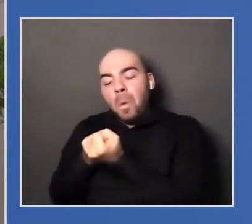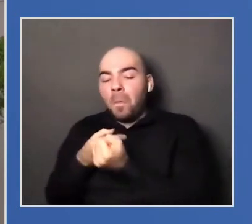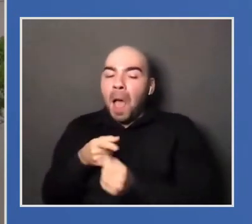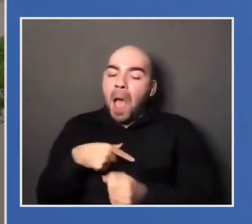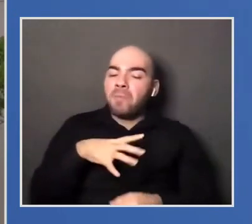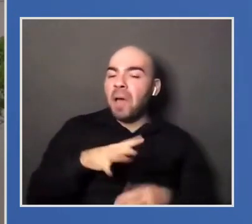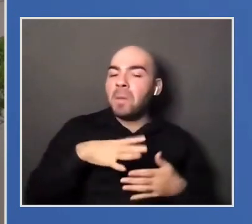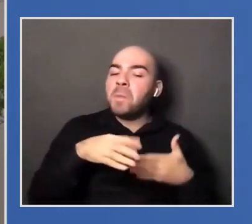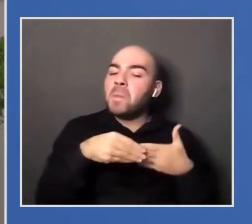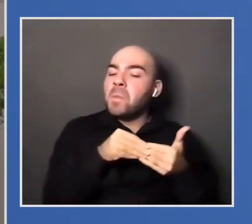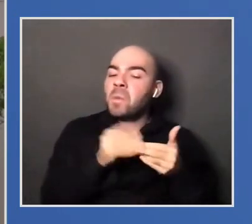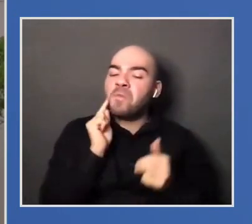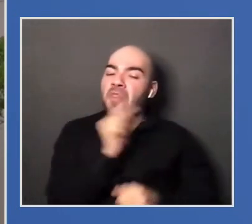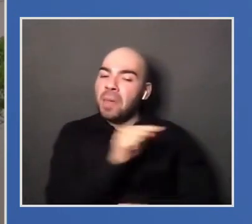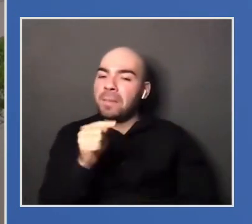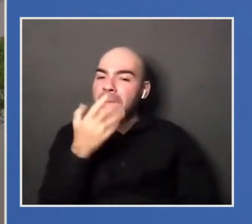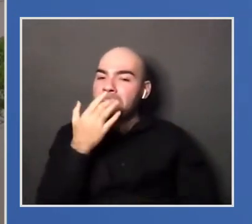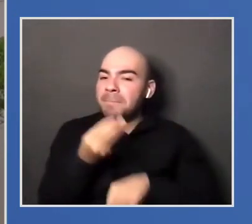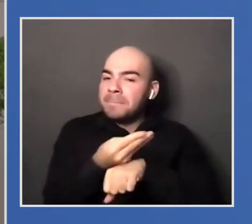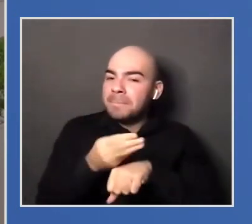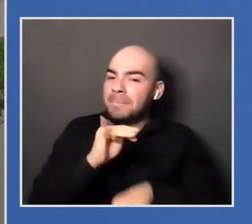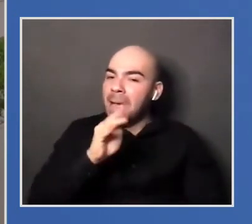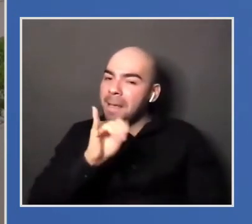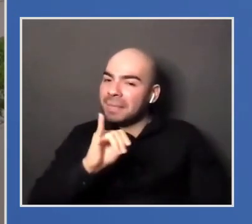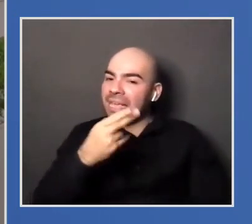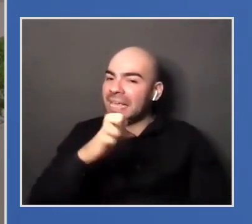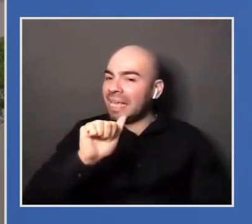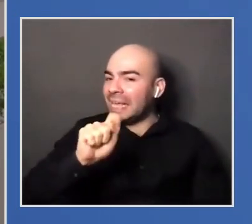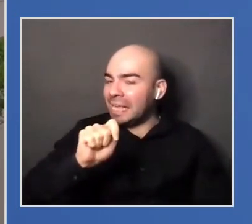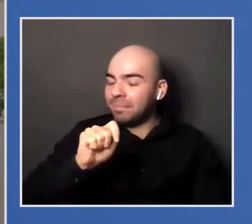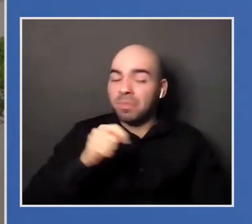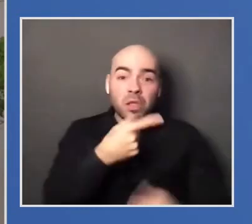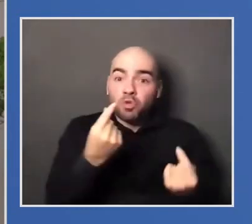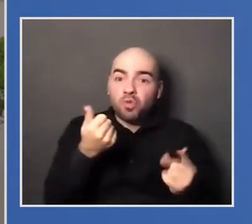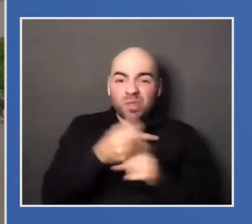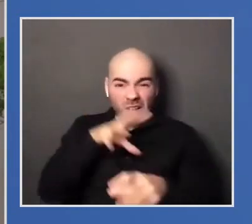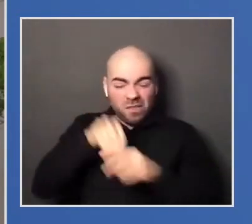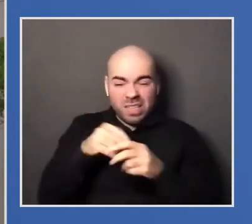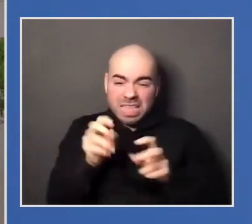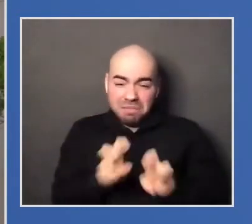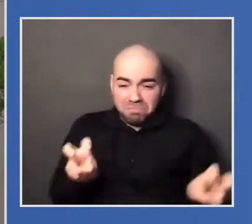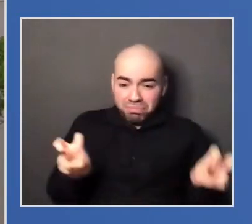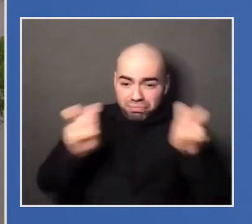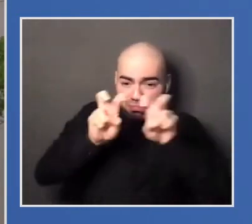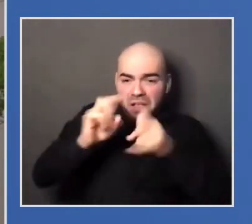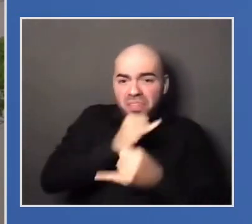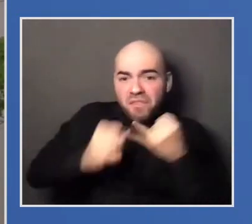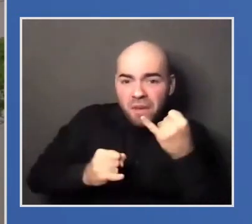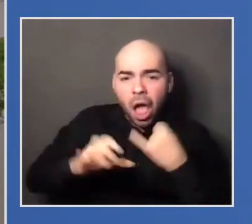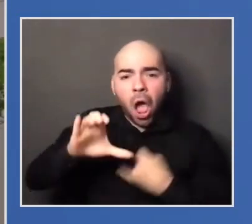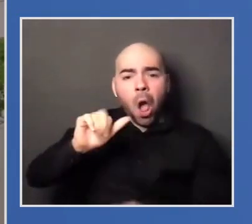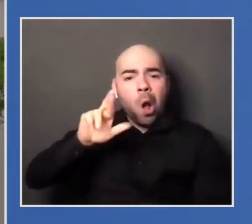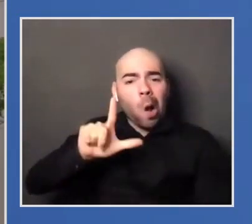ARE AS BRITTLE AS EVER ADDRESS IT IS ONCE AGAIN A MAJOR PRESENCE IN HAVANA. SO MUCH FOR HIS POLICY. PRESIDENT TRUMP CANNOT ADVANCE DEMOCRACY AND HUMAN RIGHTS FOR THE CUBAN PEOPLE ARE THE MEDS A